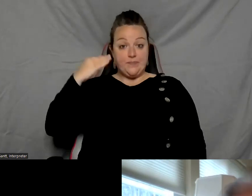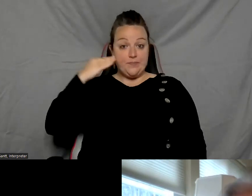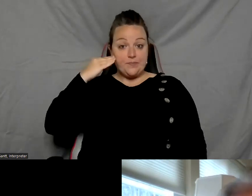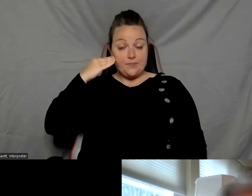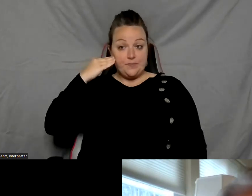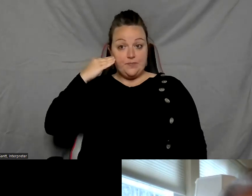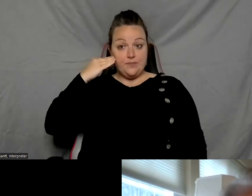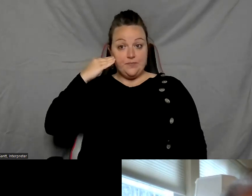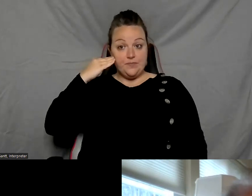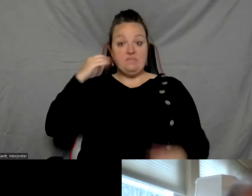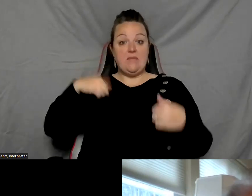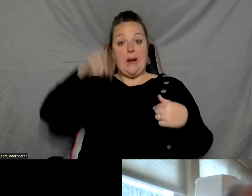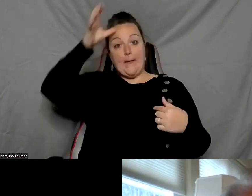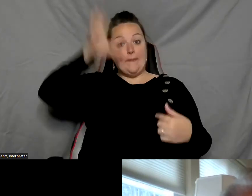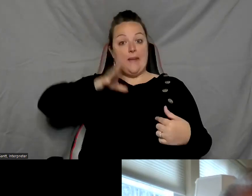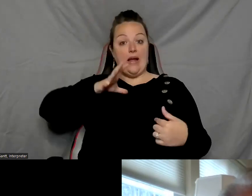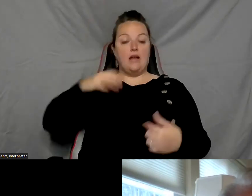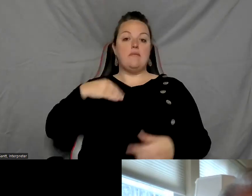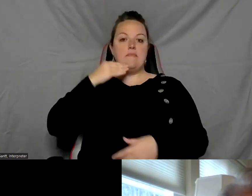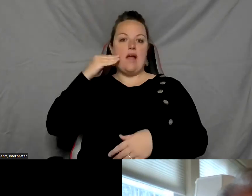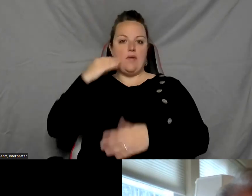a man who has home in the community based services.